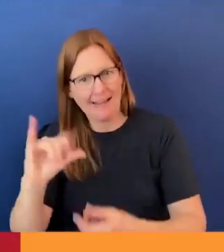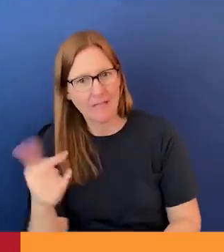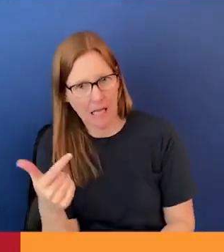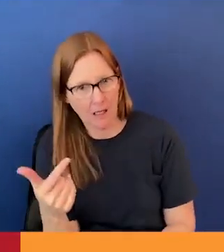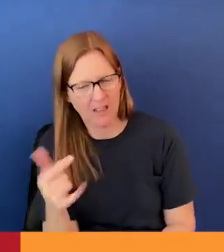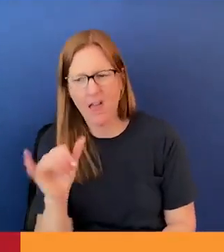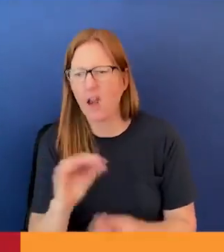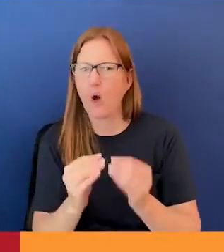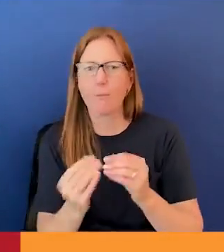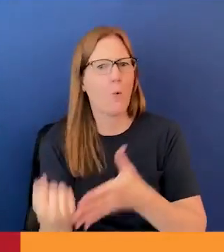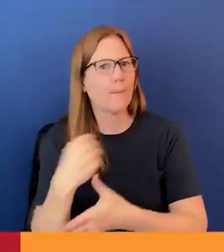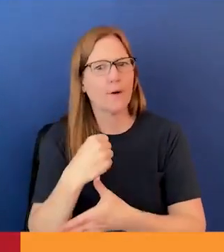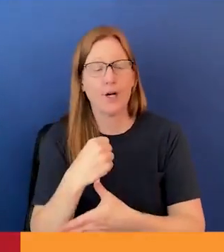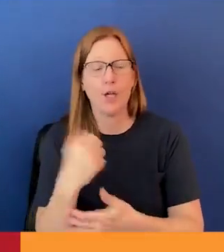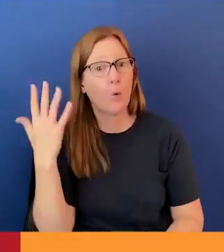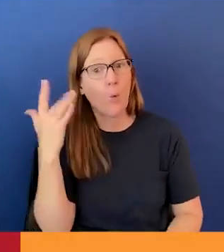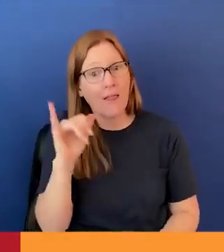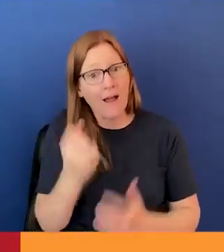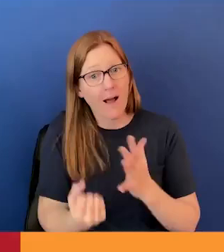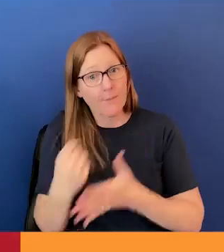And the reason that it's a priority is because we know